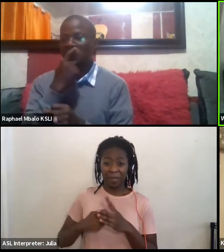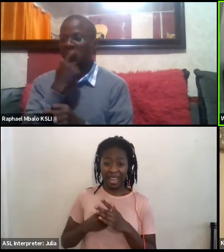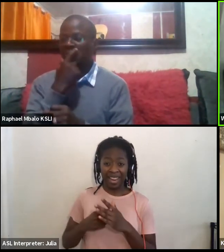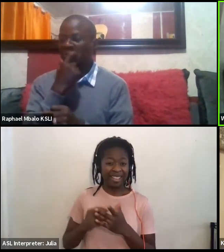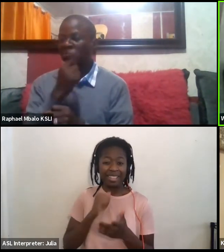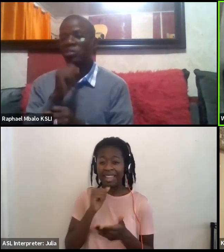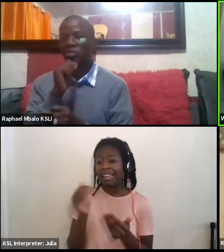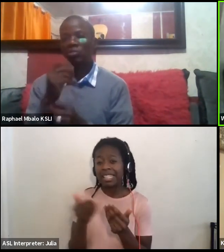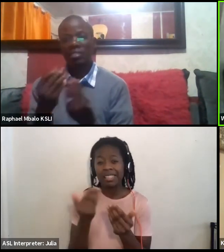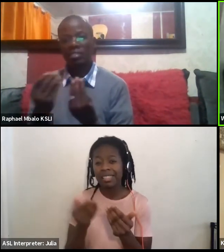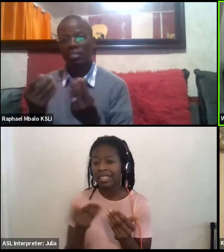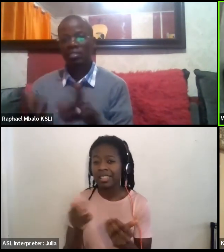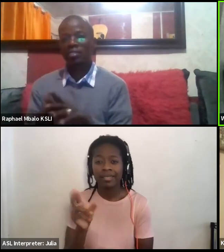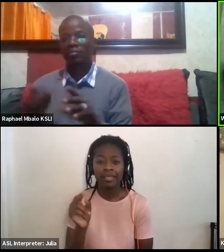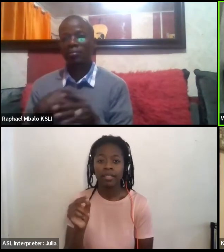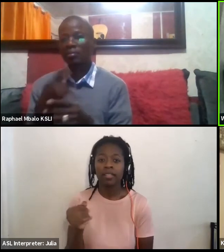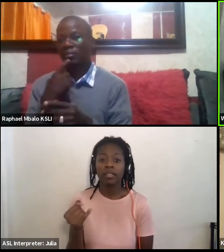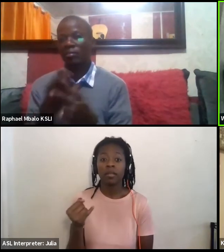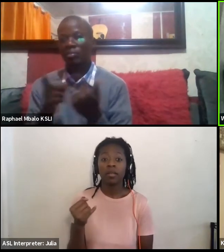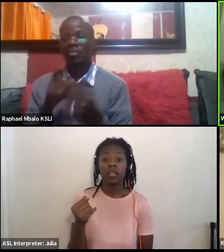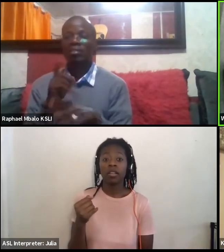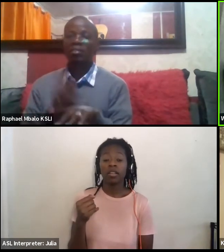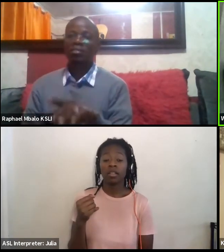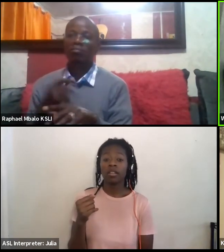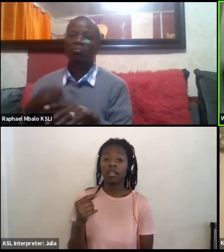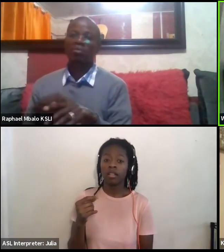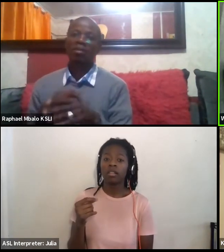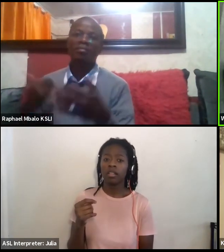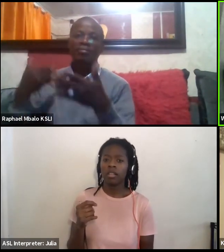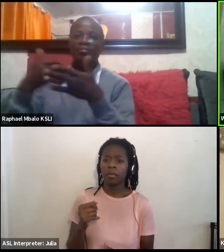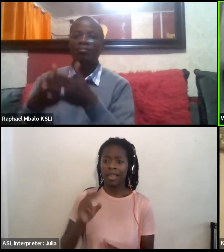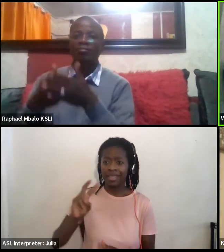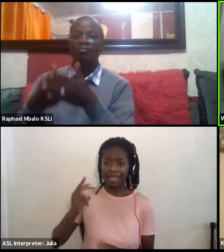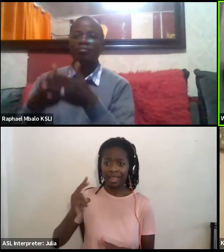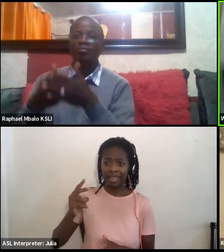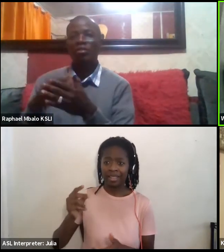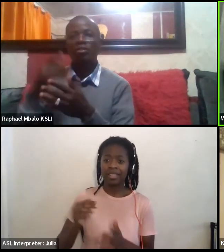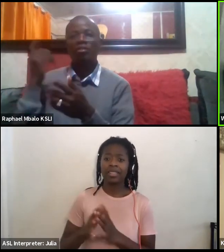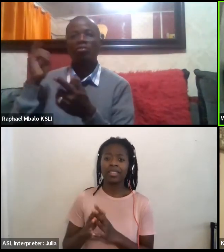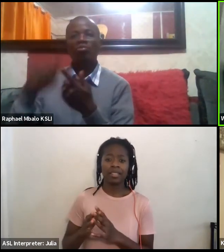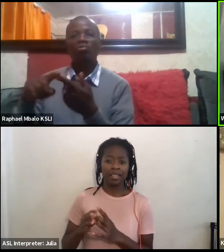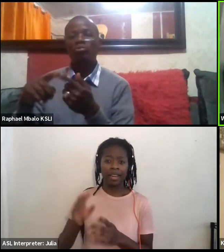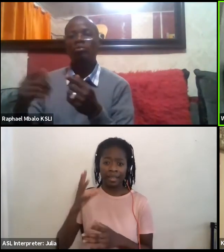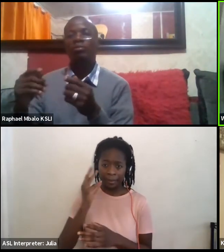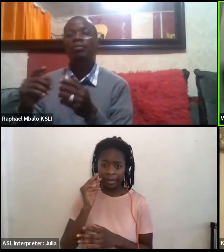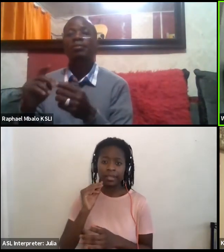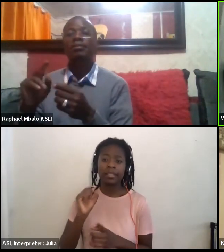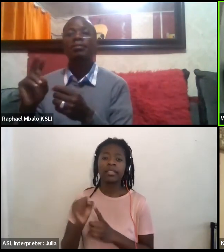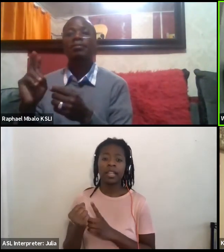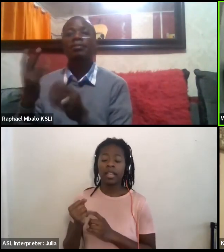but by the time it got to the second "Too Early for Birds" we were already accustomed to, "Oh, so this is how it goes."